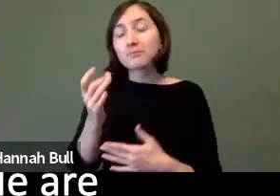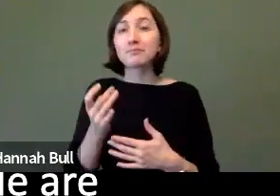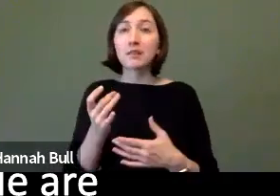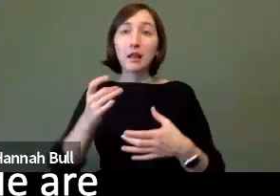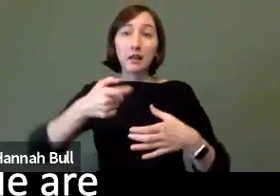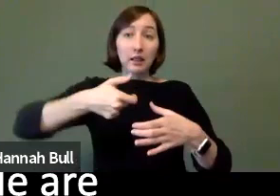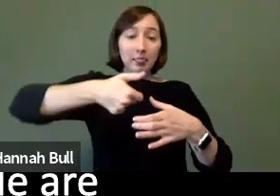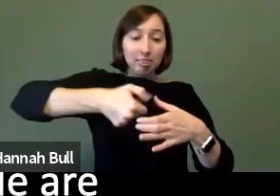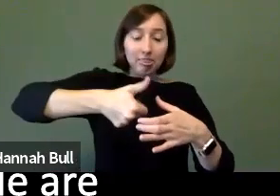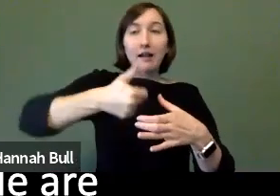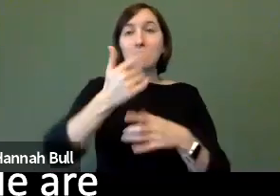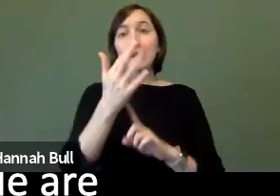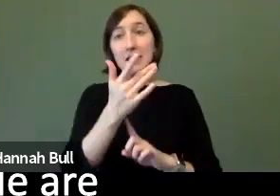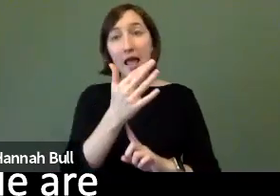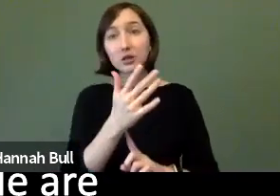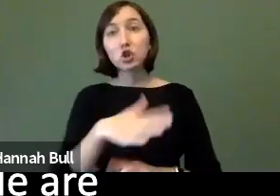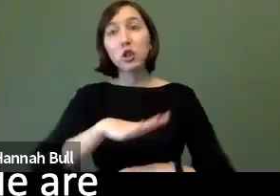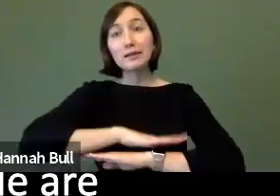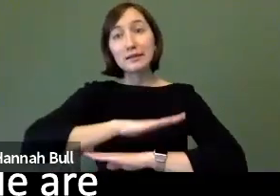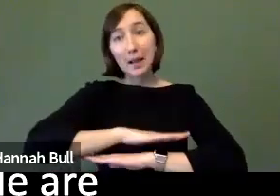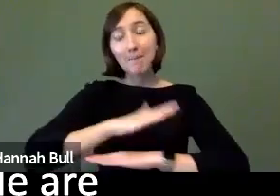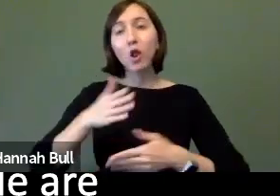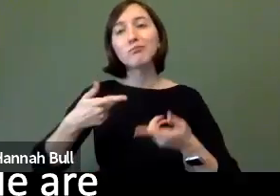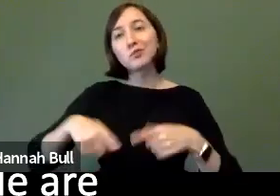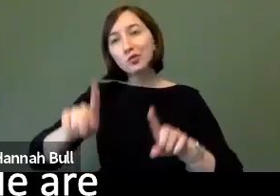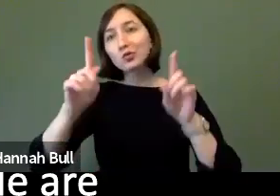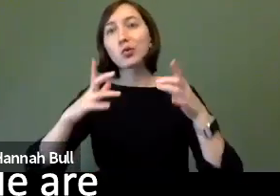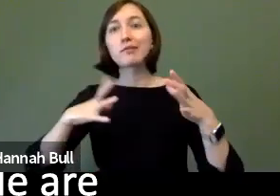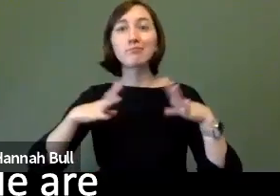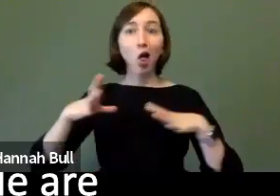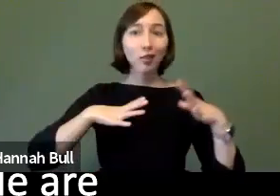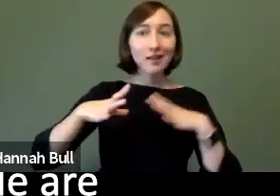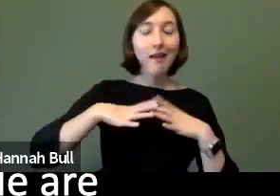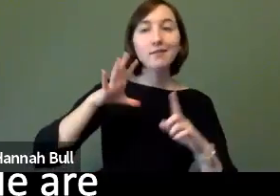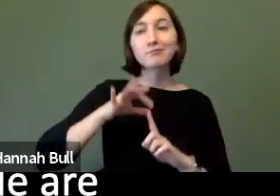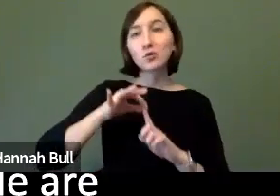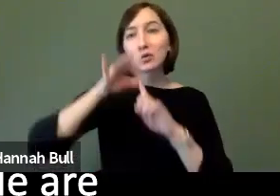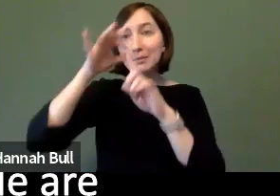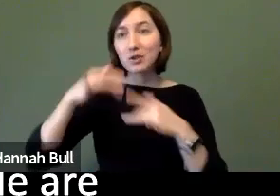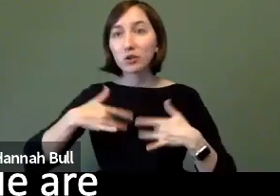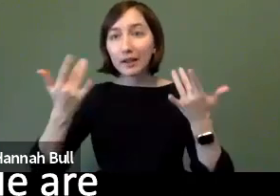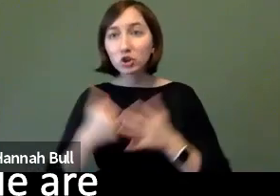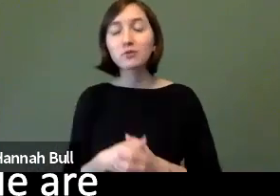or come up with a tradition to honor your loved one.